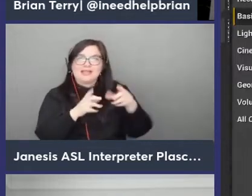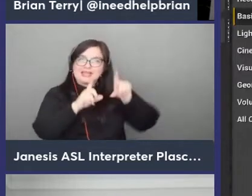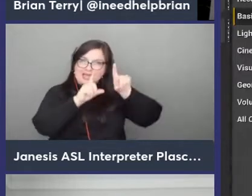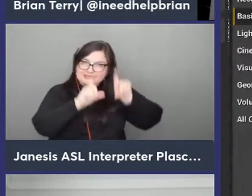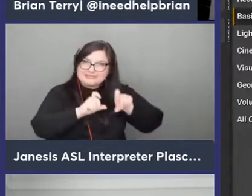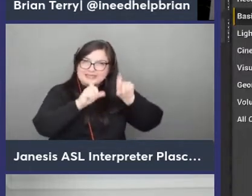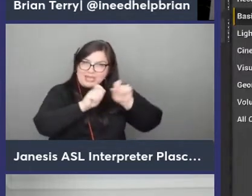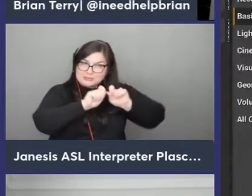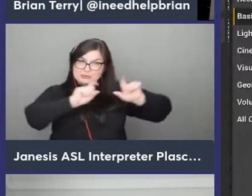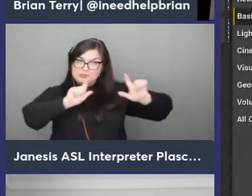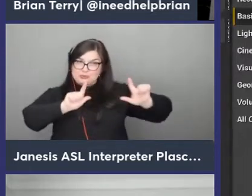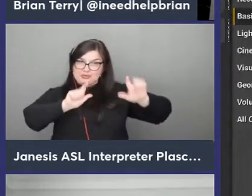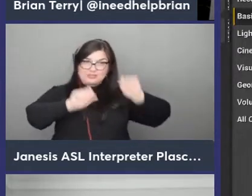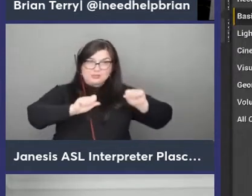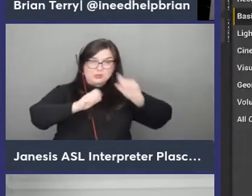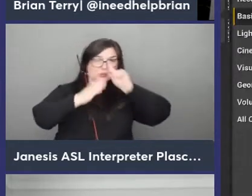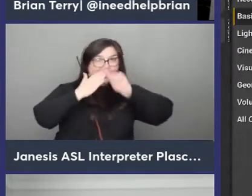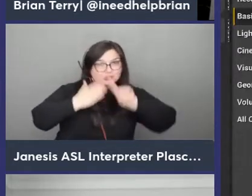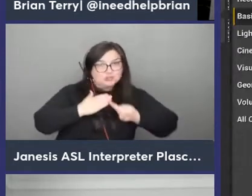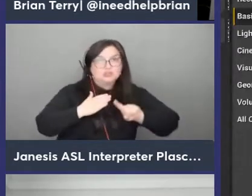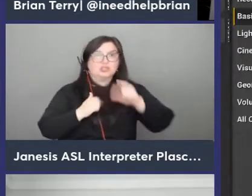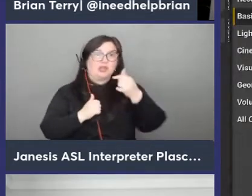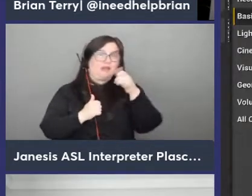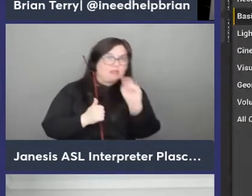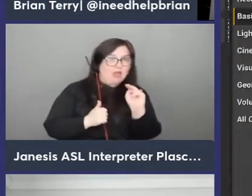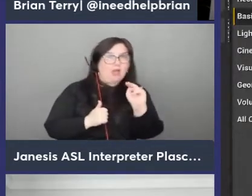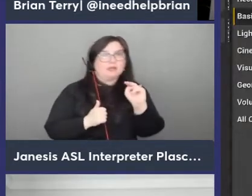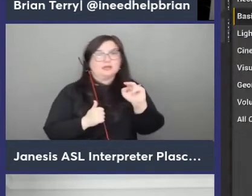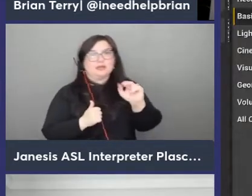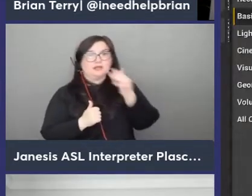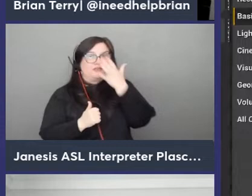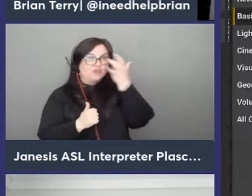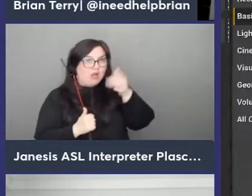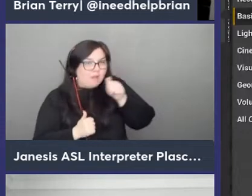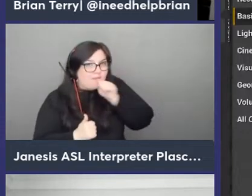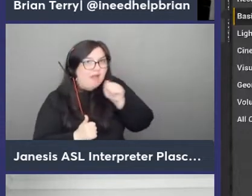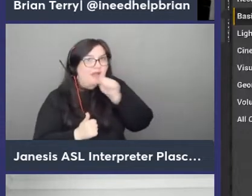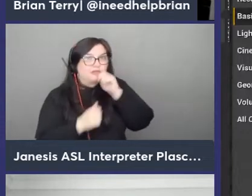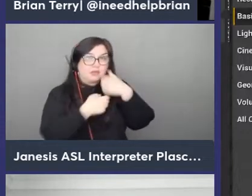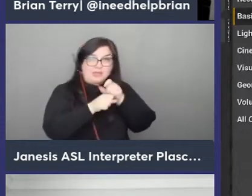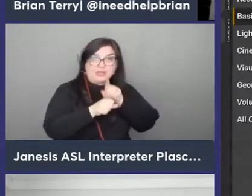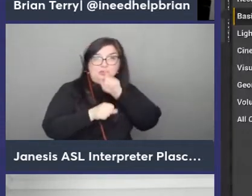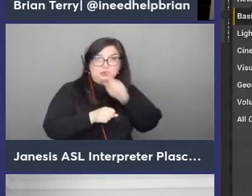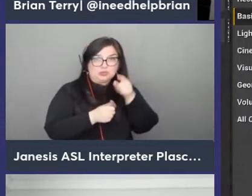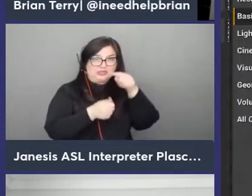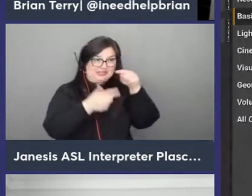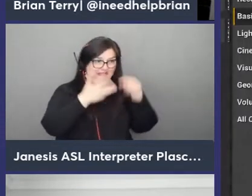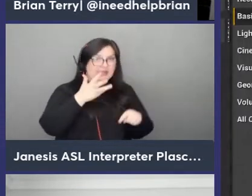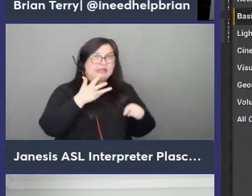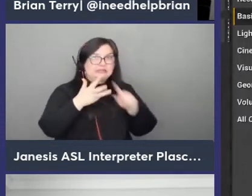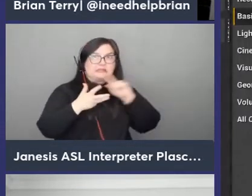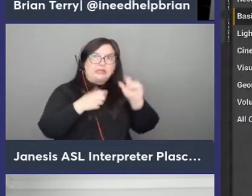so that you can actually check out the login, the forgot password, and making sure that these things are actually working. That's right.